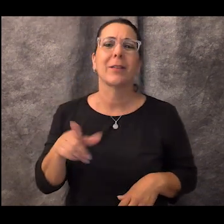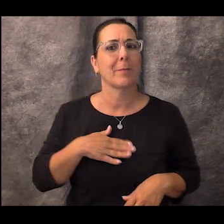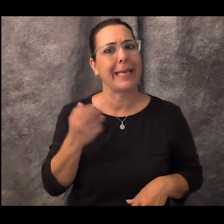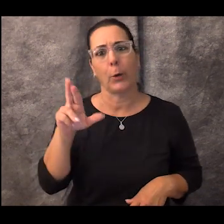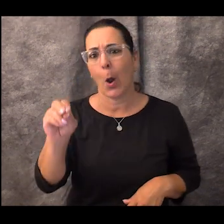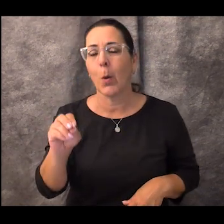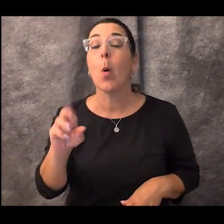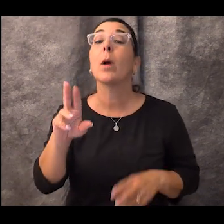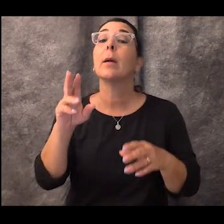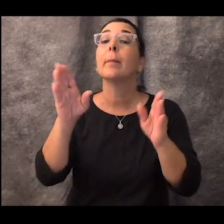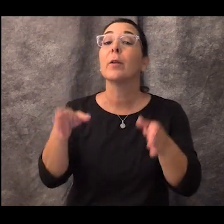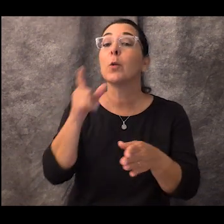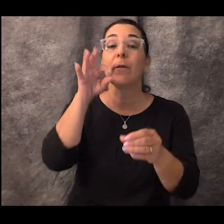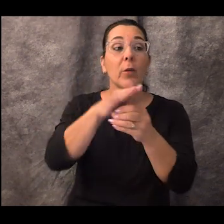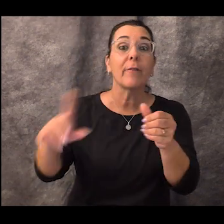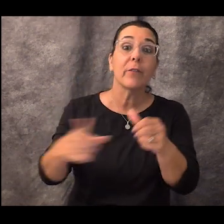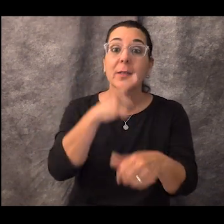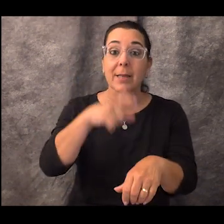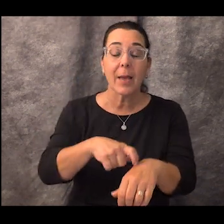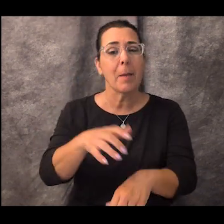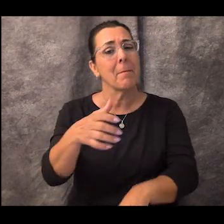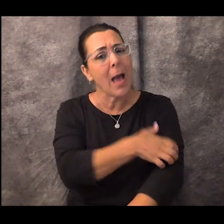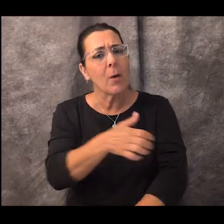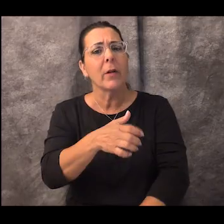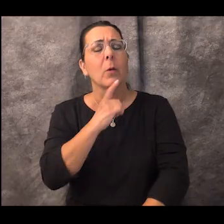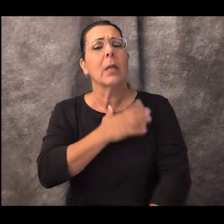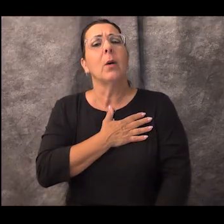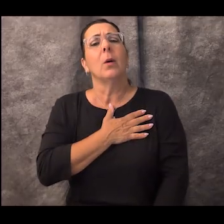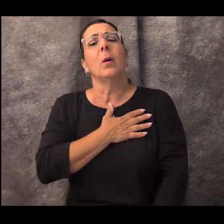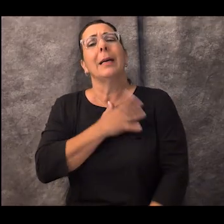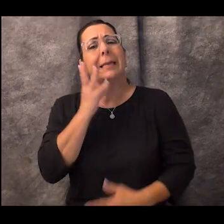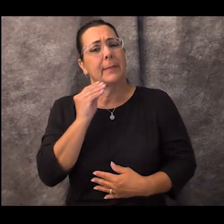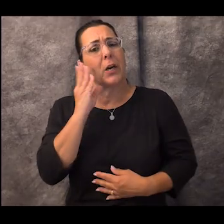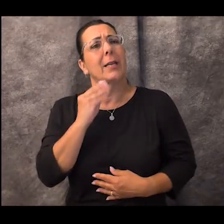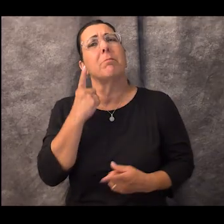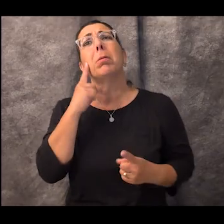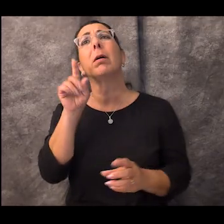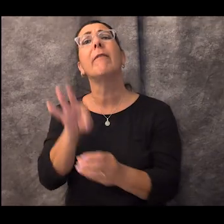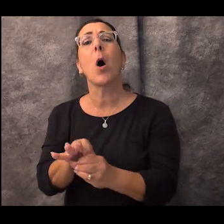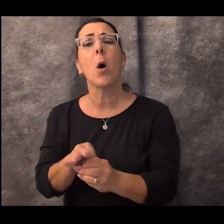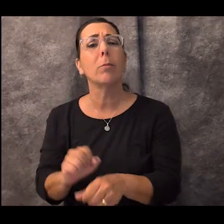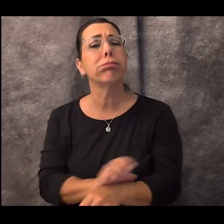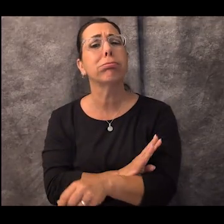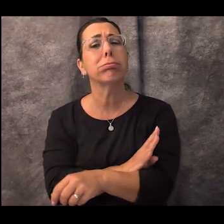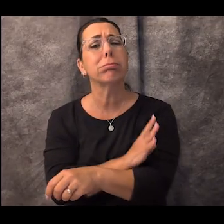And it's a really powerful and moving experience for them. You just anyone you've been able to help vote